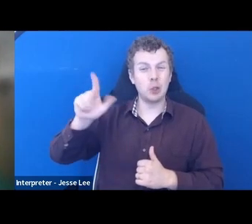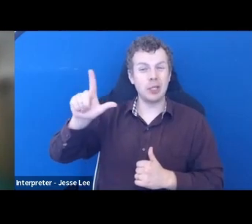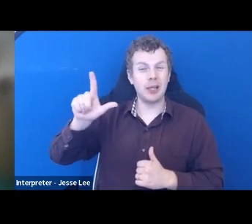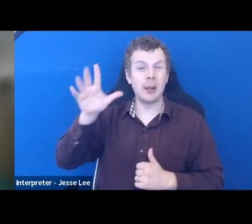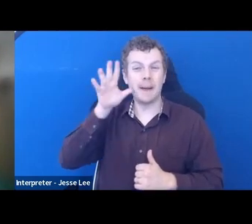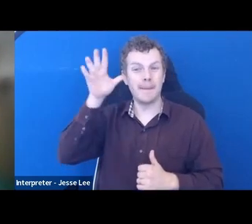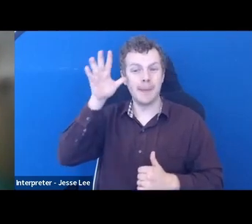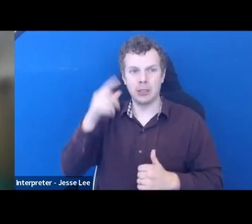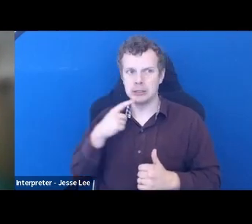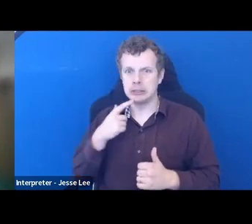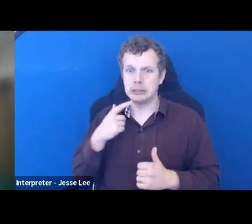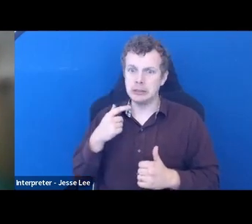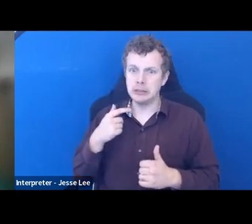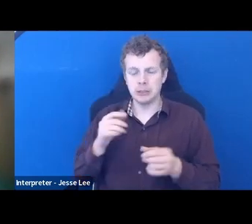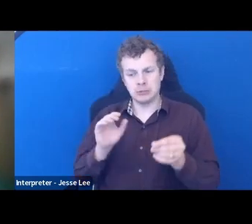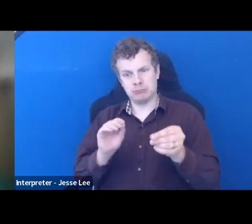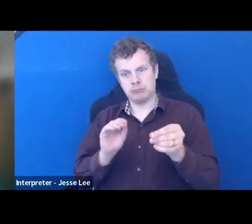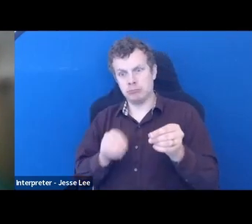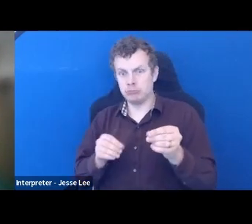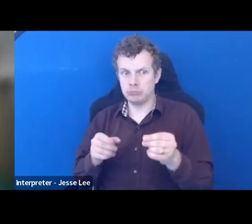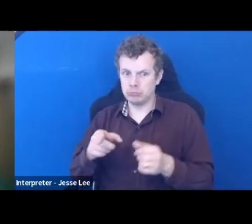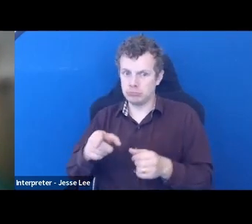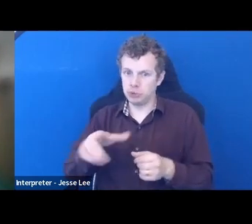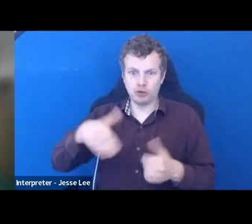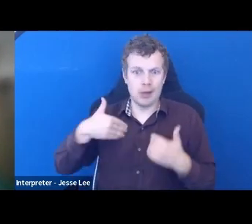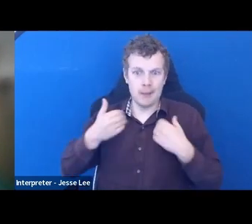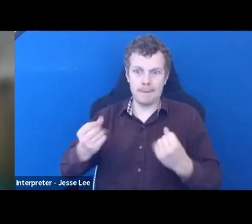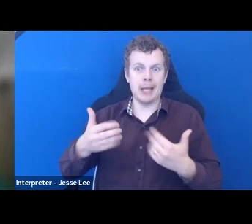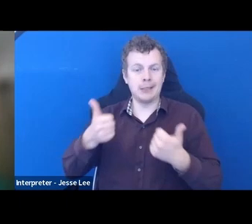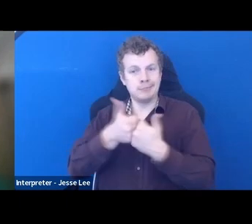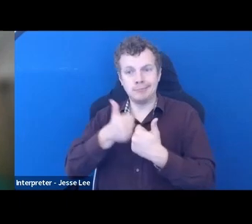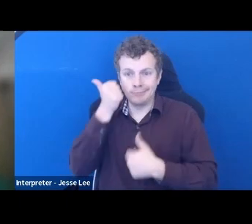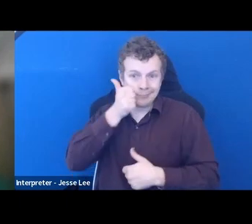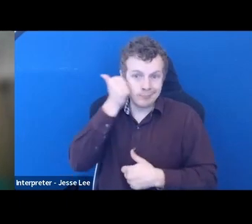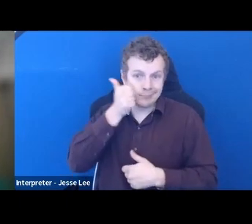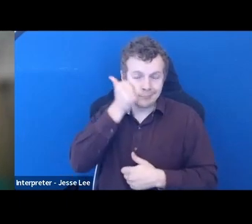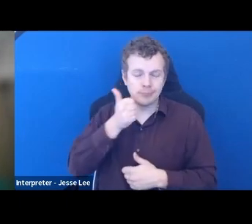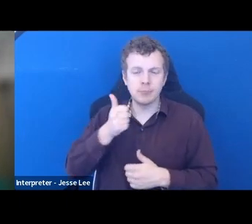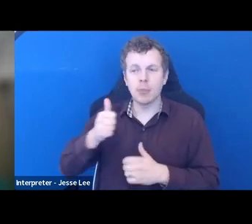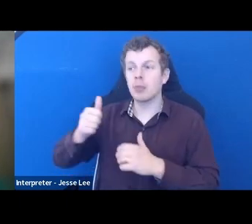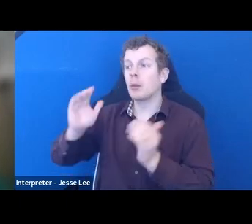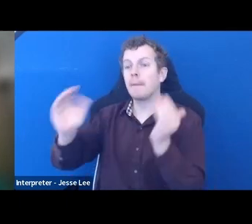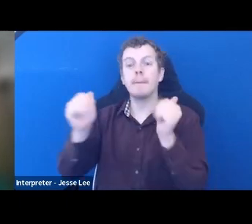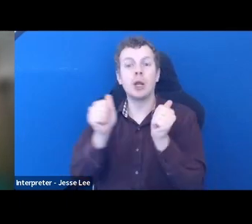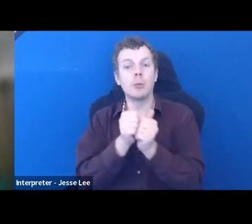experiencing more difficulties in their everyday environments. Then those children with typical bilateral hearing.